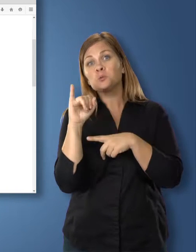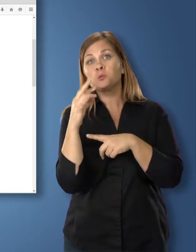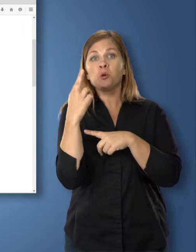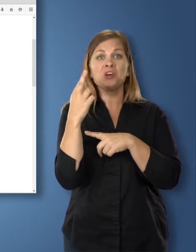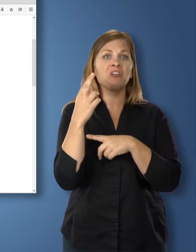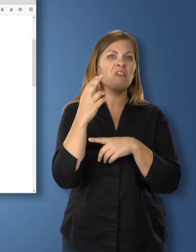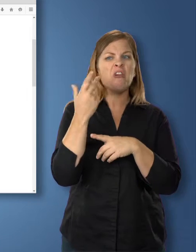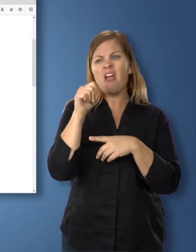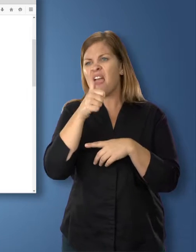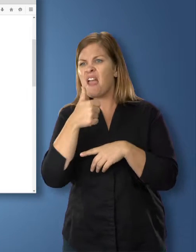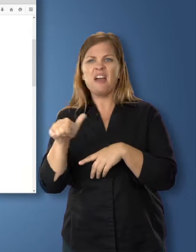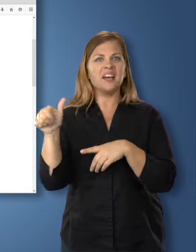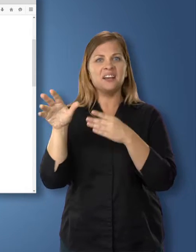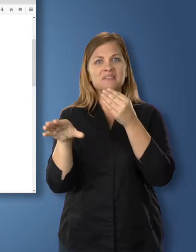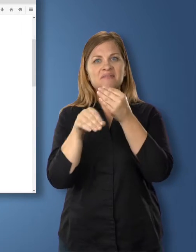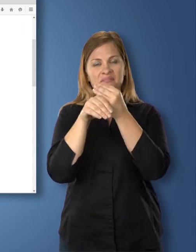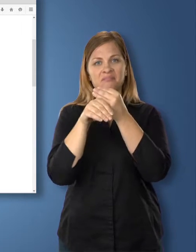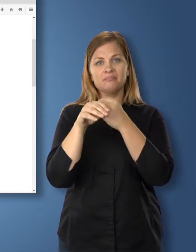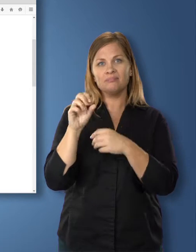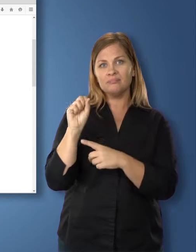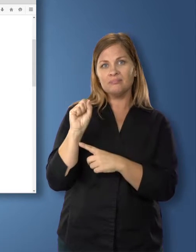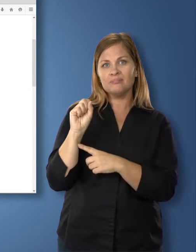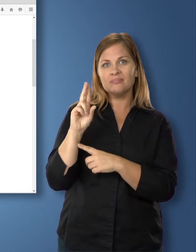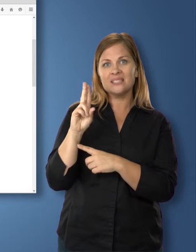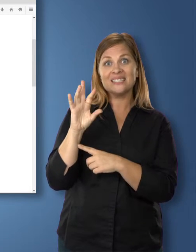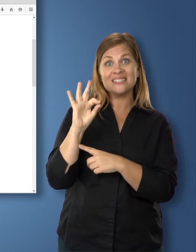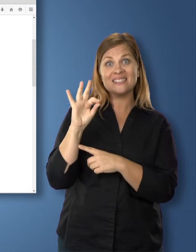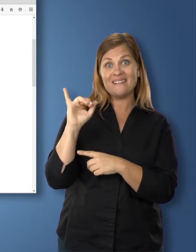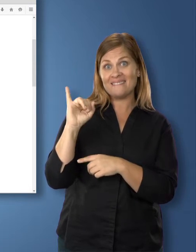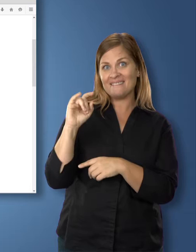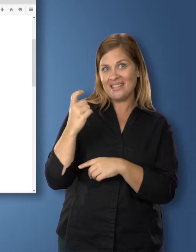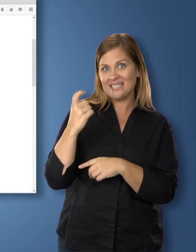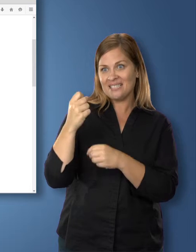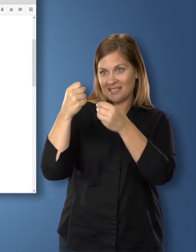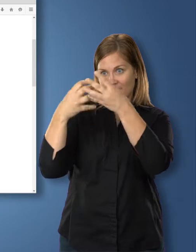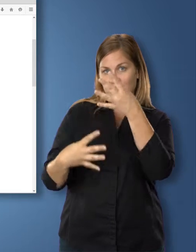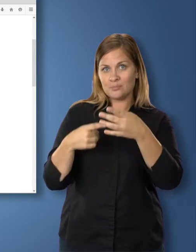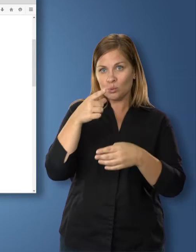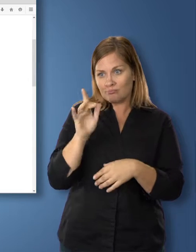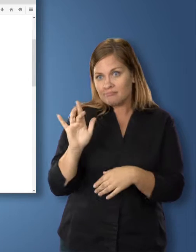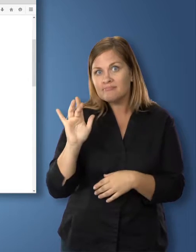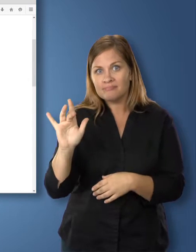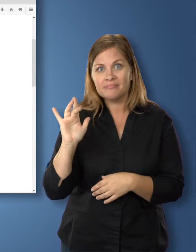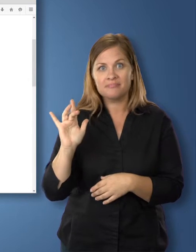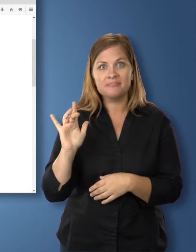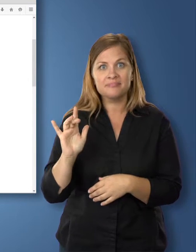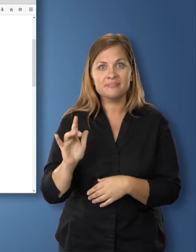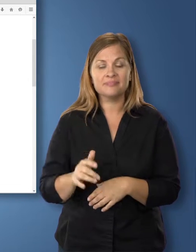Type your full name in the boxes provided for First, Middle (if any), and Last.